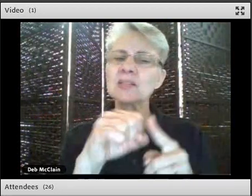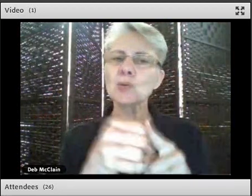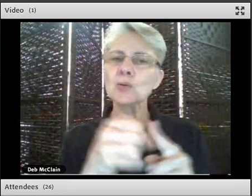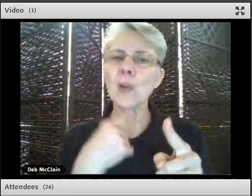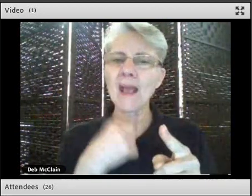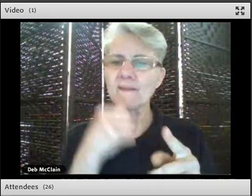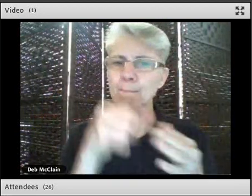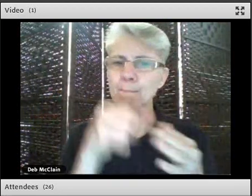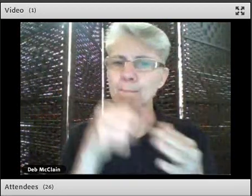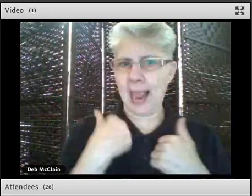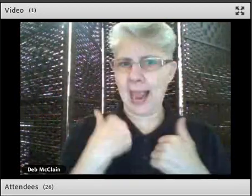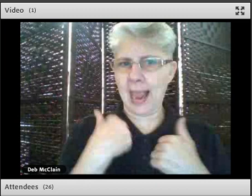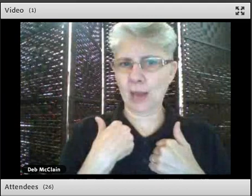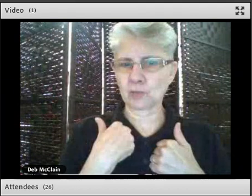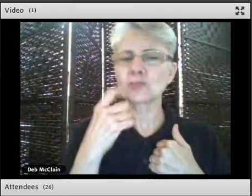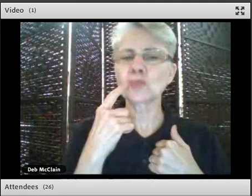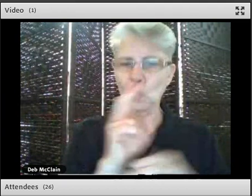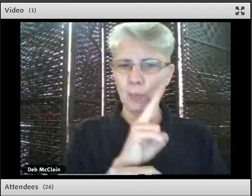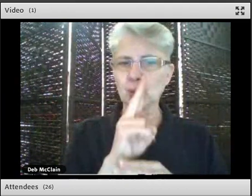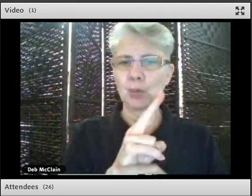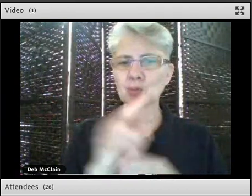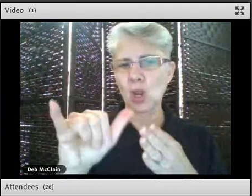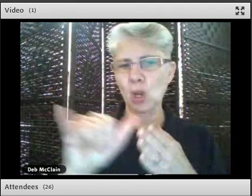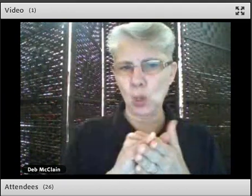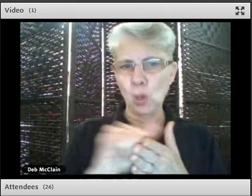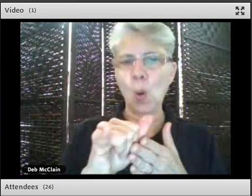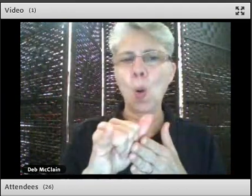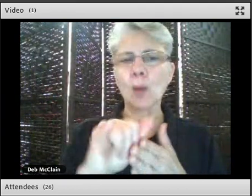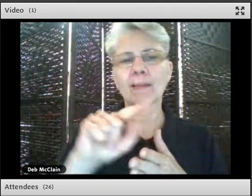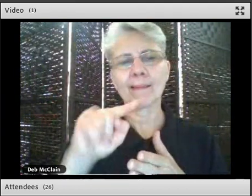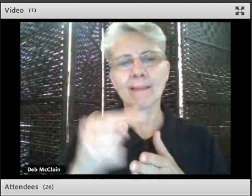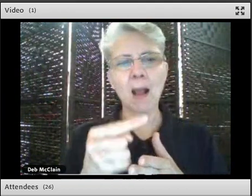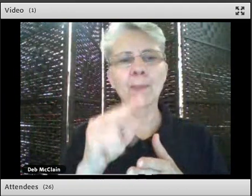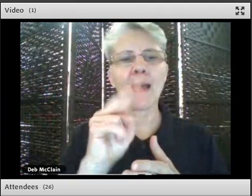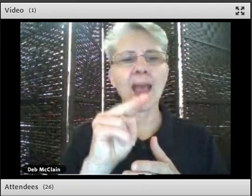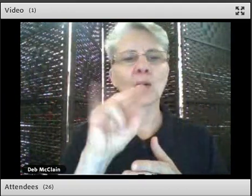as our place of publication. There are a lot of audio publishers